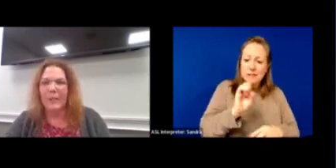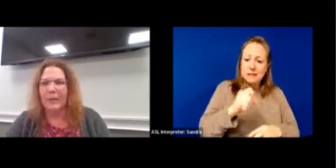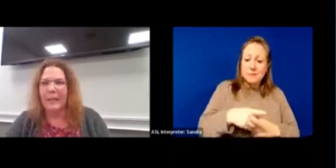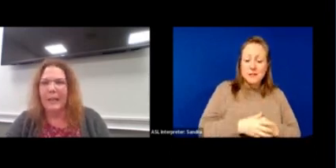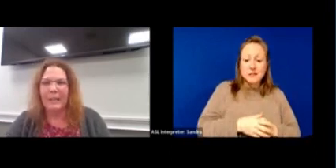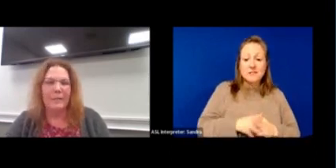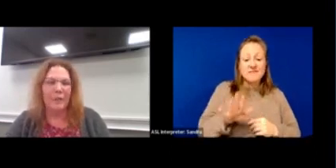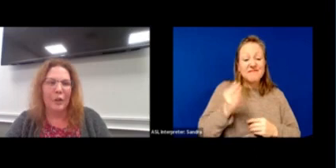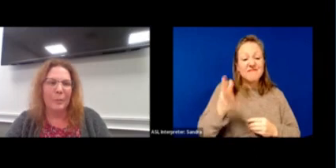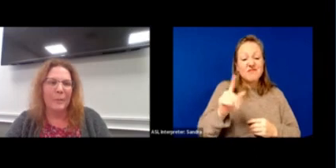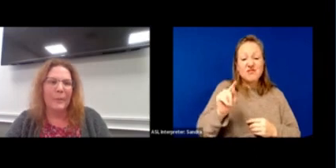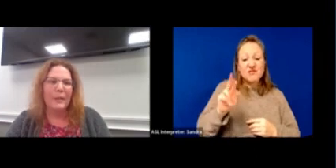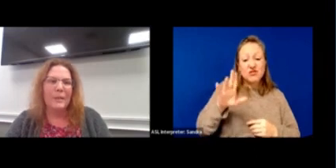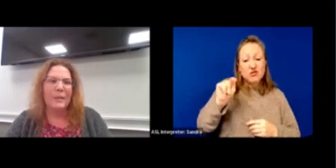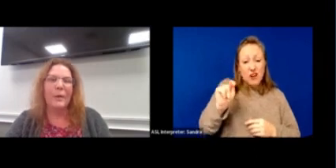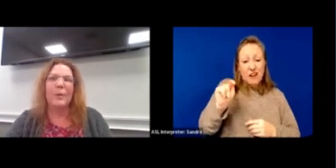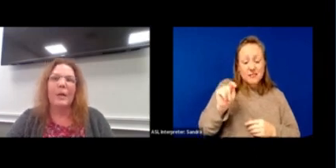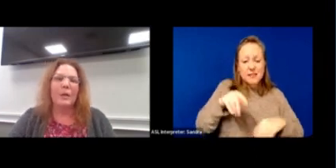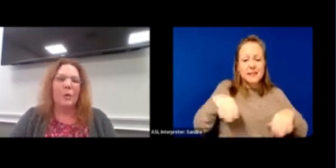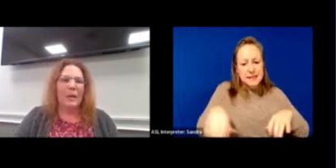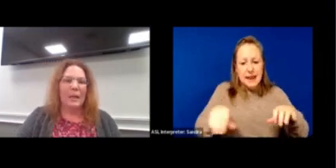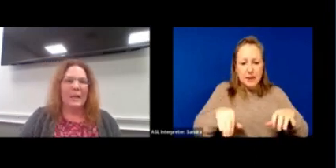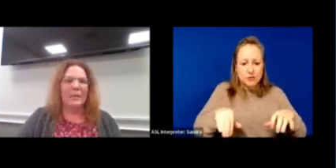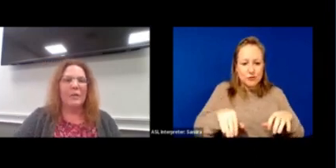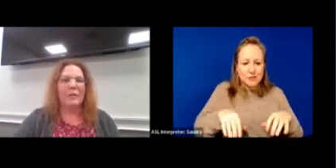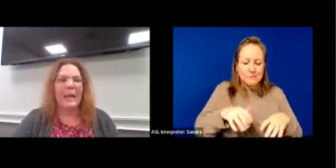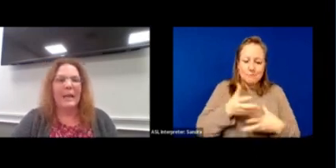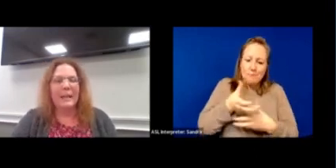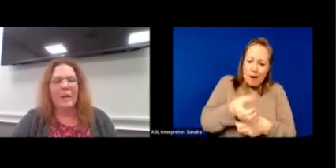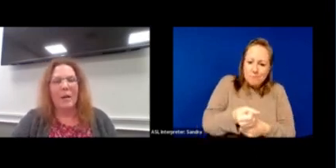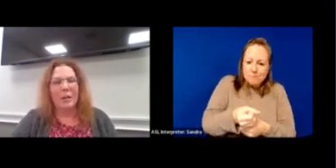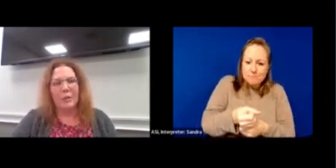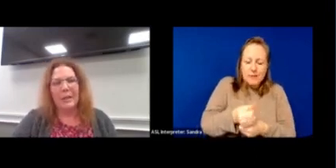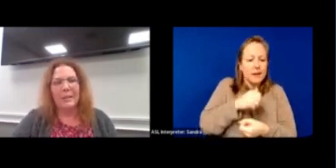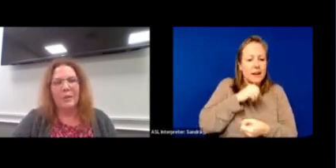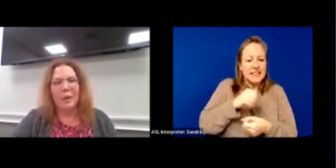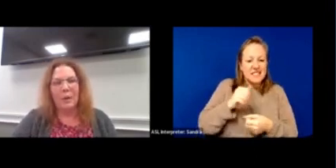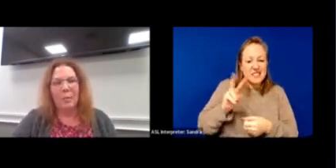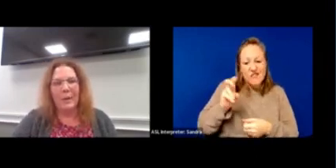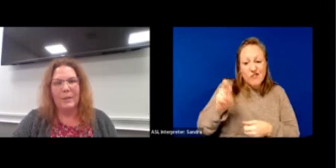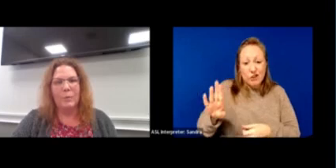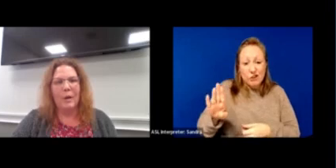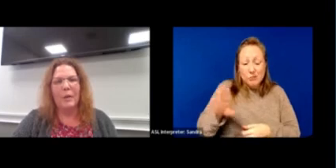and treat it as a verb. So in creating our trust, it's not